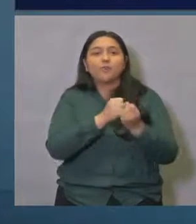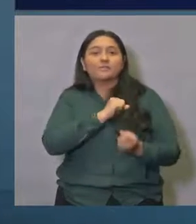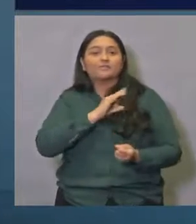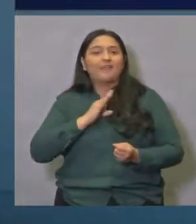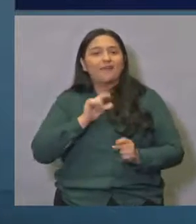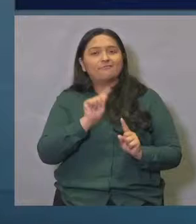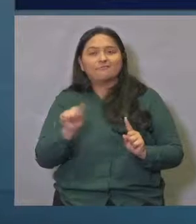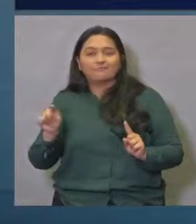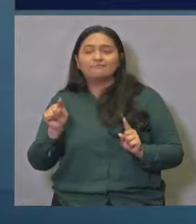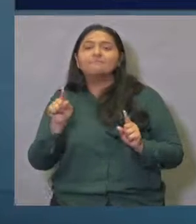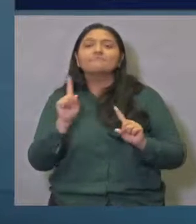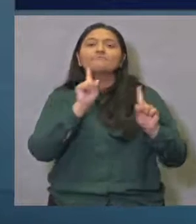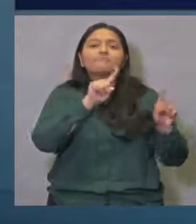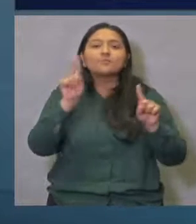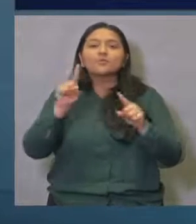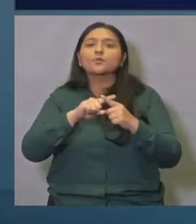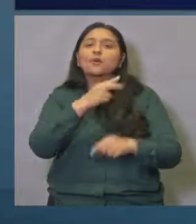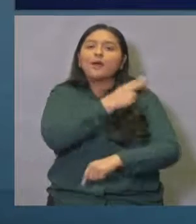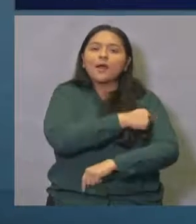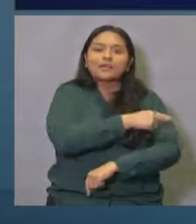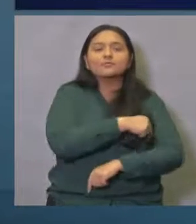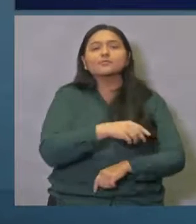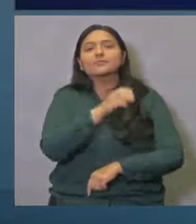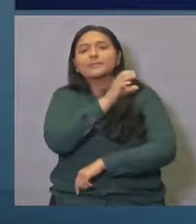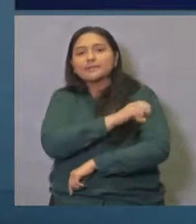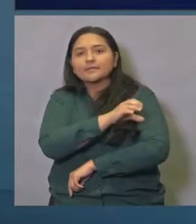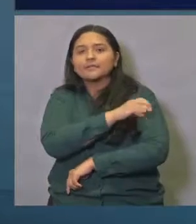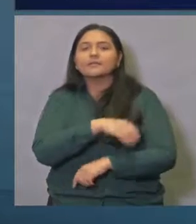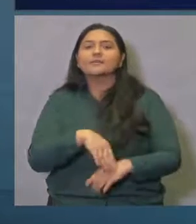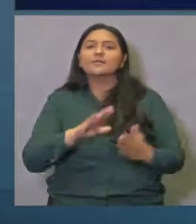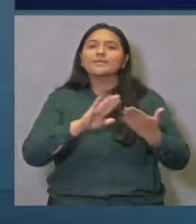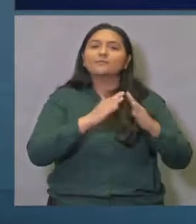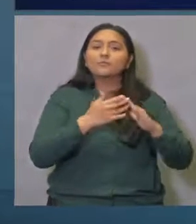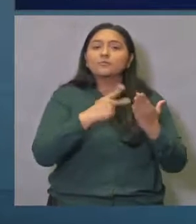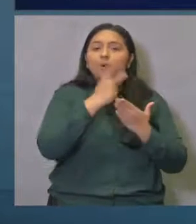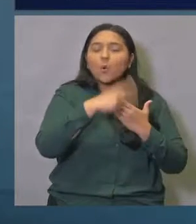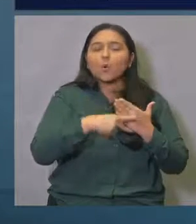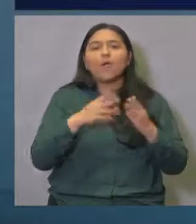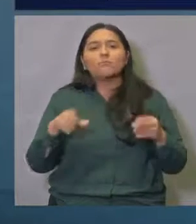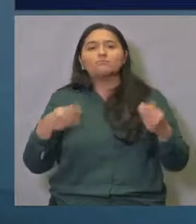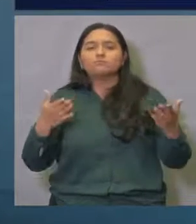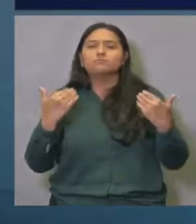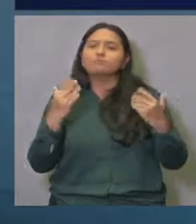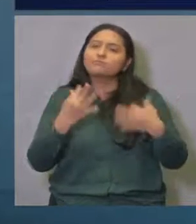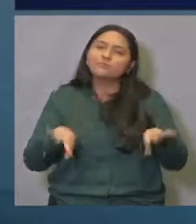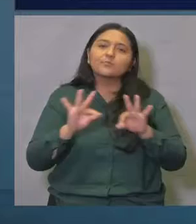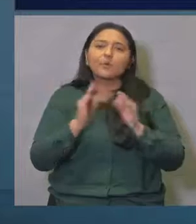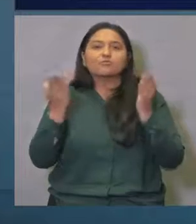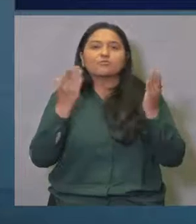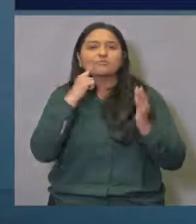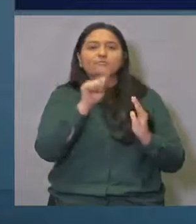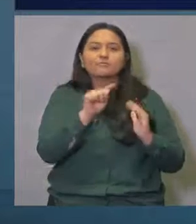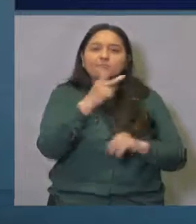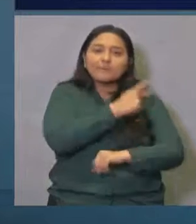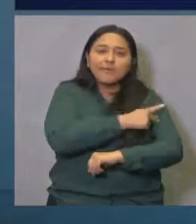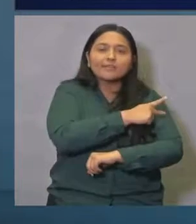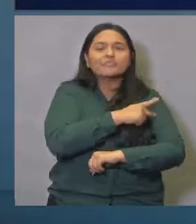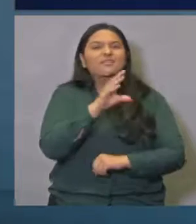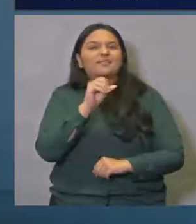CASEWORKERS AND OTHER SUPPORT STAFF THAT WORK THROUGHOUT OUR HOSPITALS, CLINICS, COMMUNITY